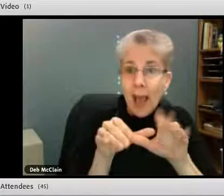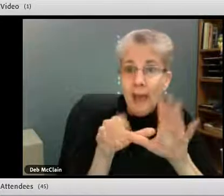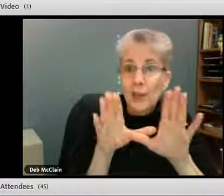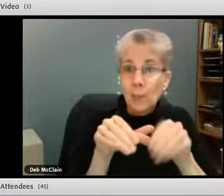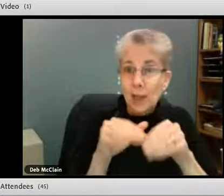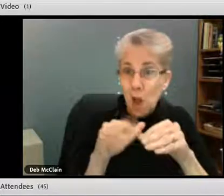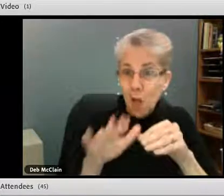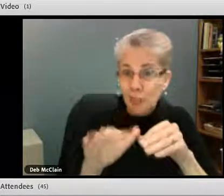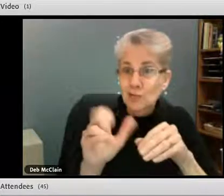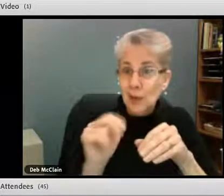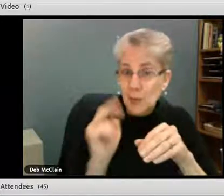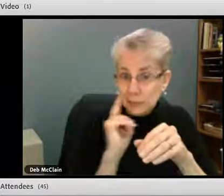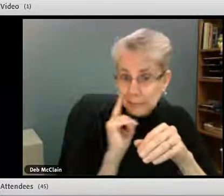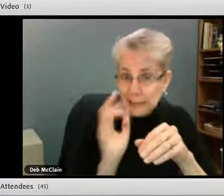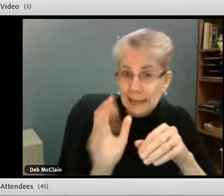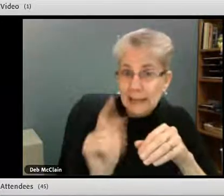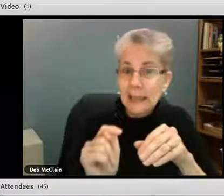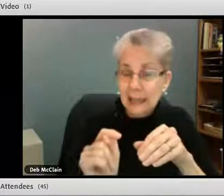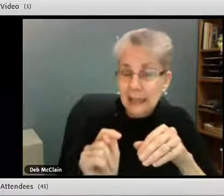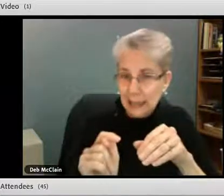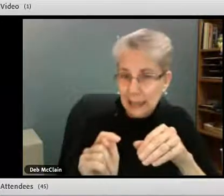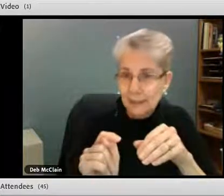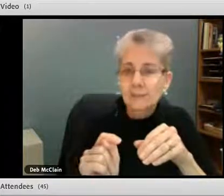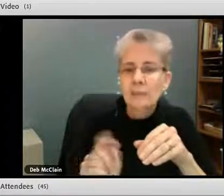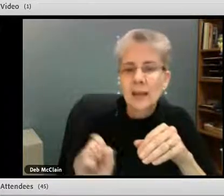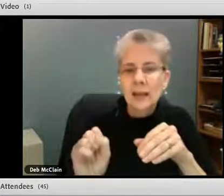Sara's typing something. I'm going to give her a second.